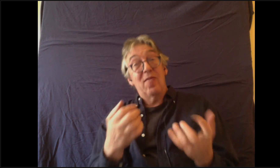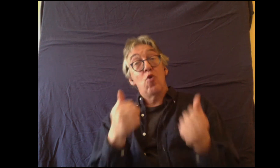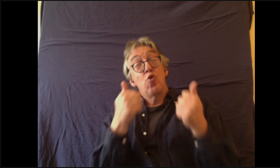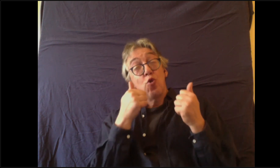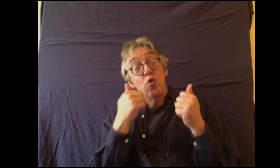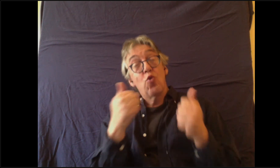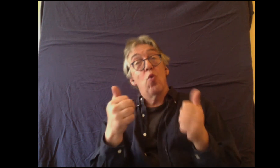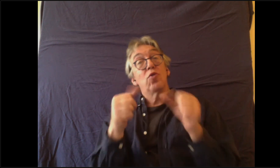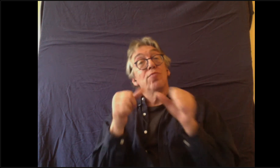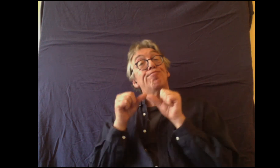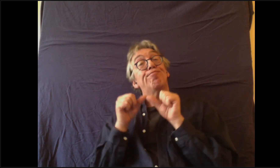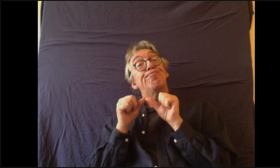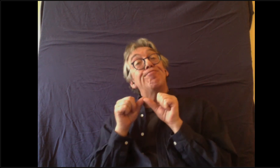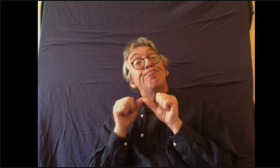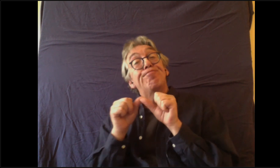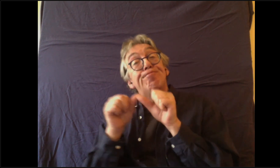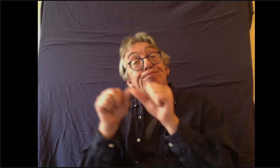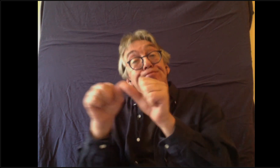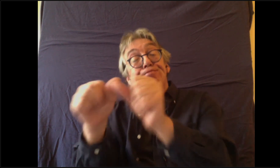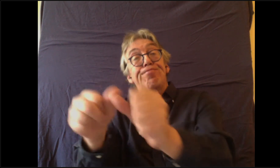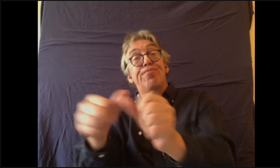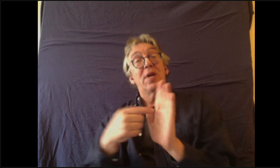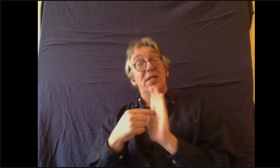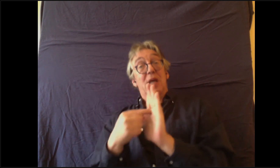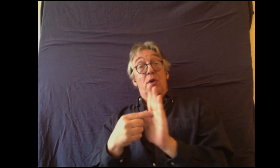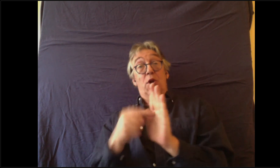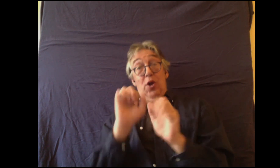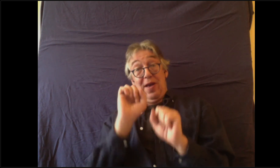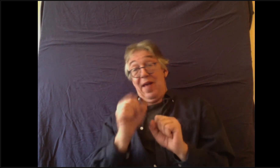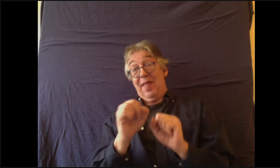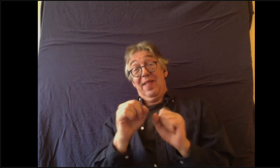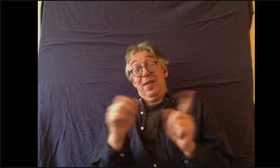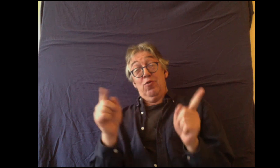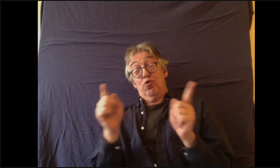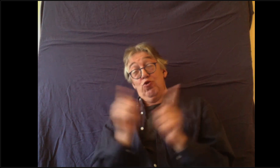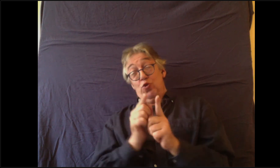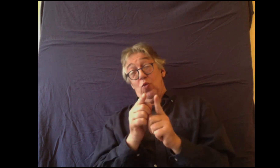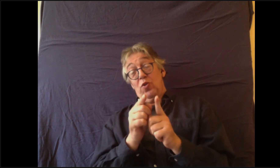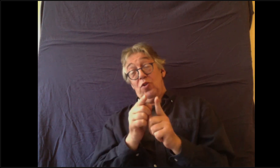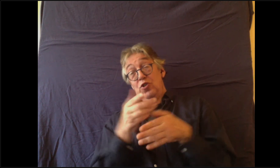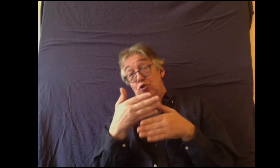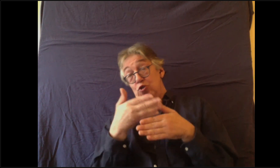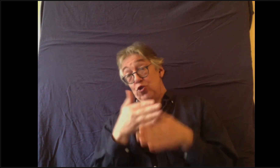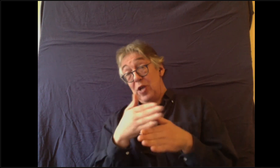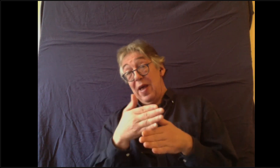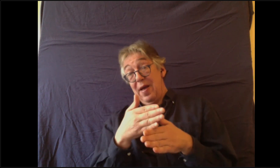And if you can share that in a word or two, that would be fantastic. And then we'll have to stop.